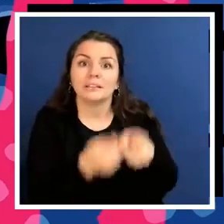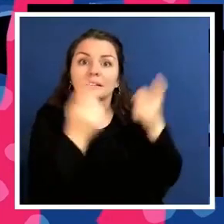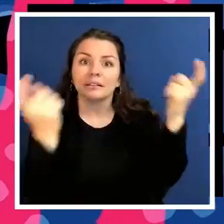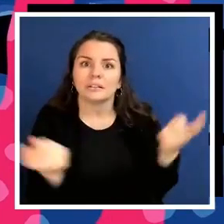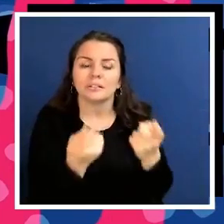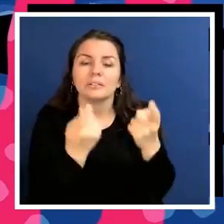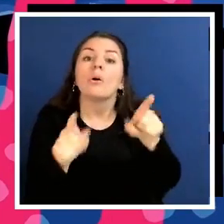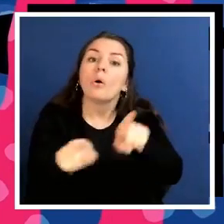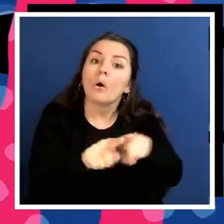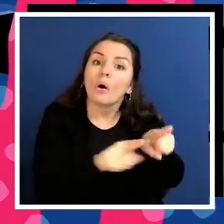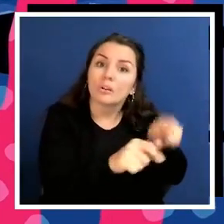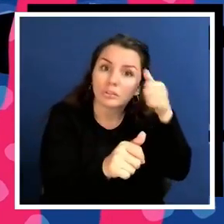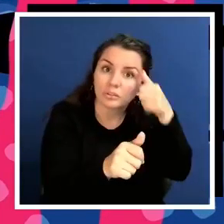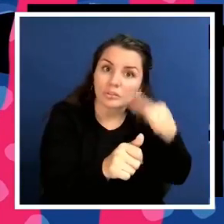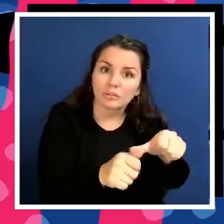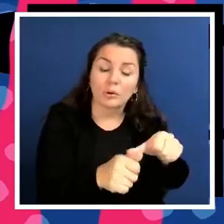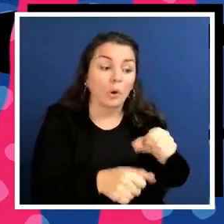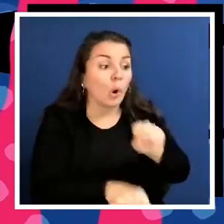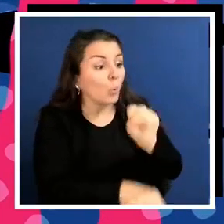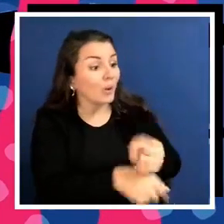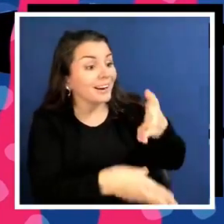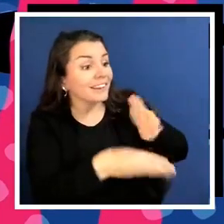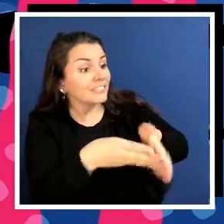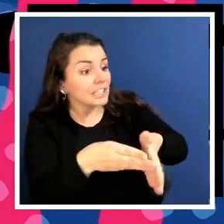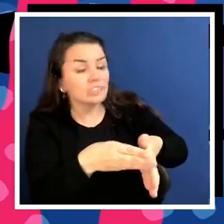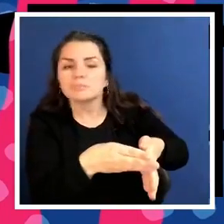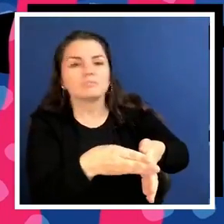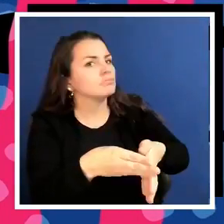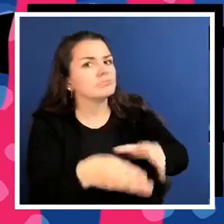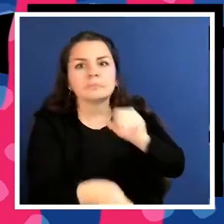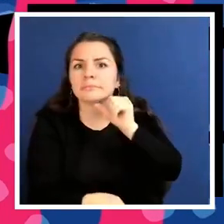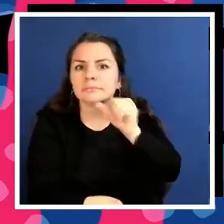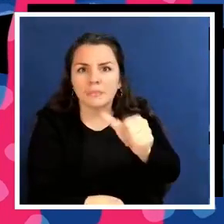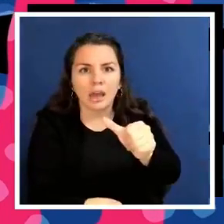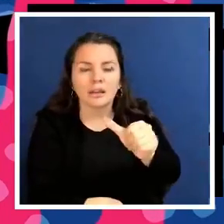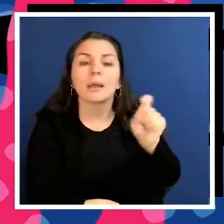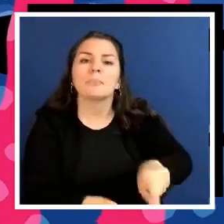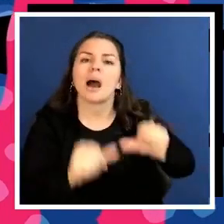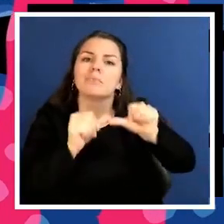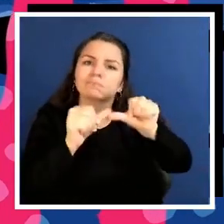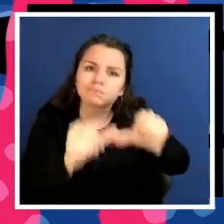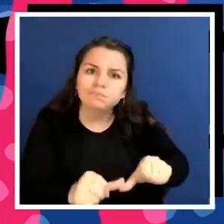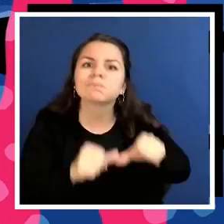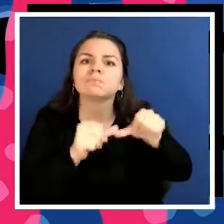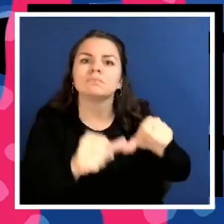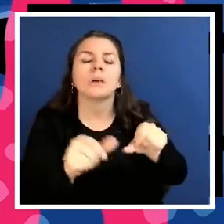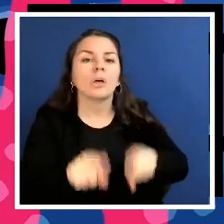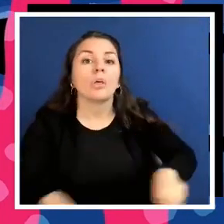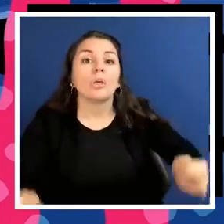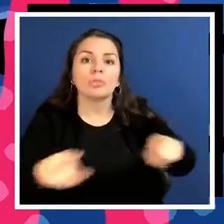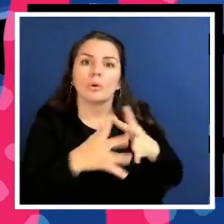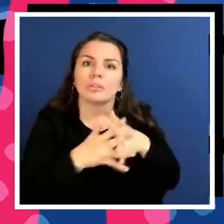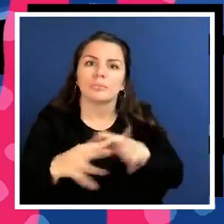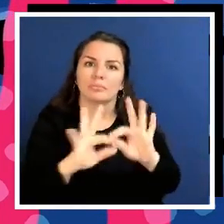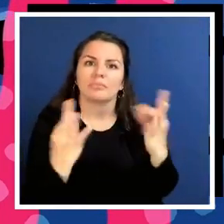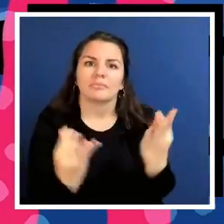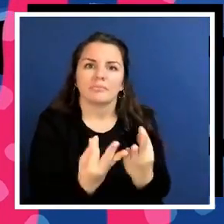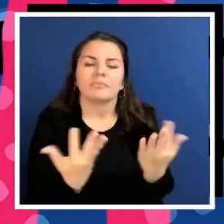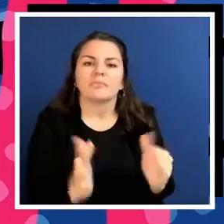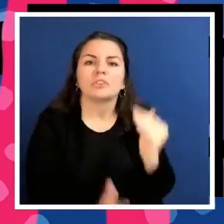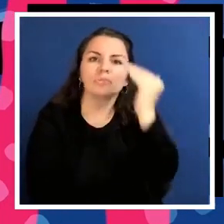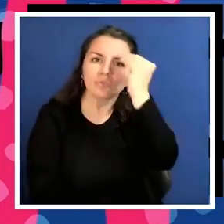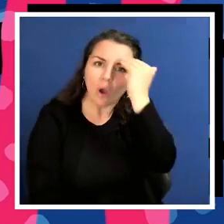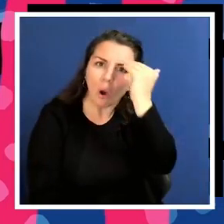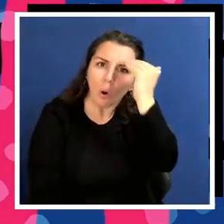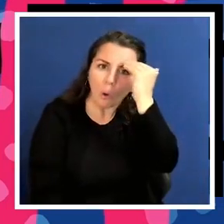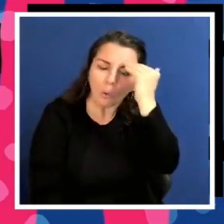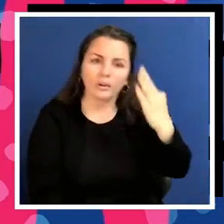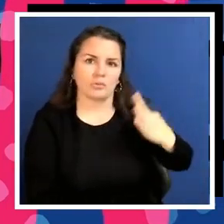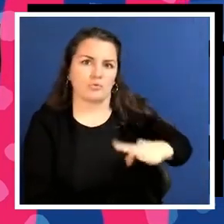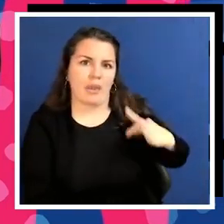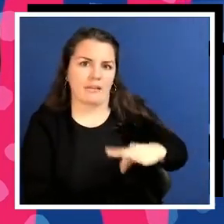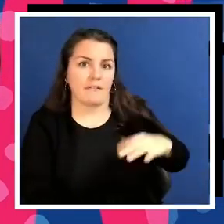THAT IS SOMETHING TO CELEBRATE.